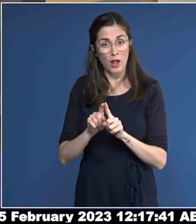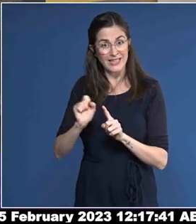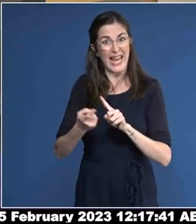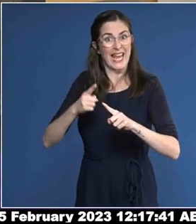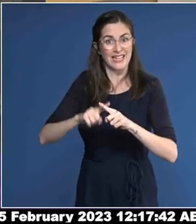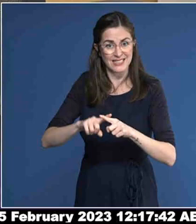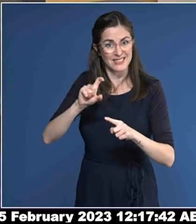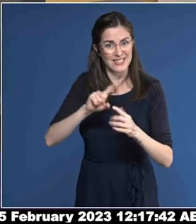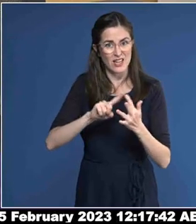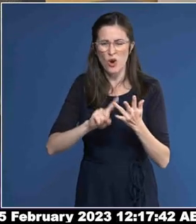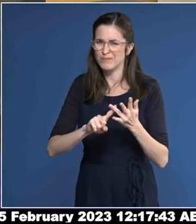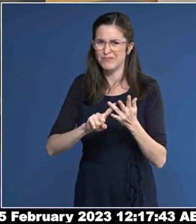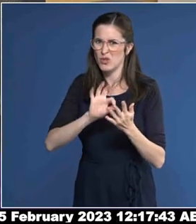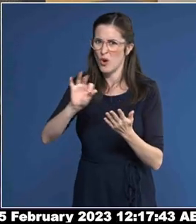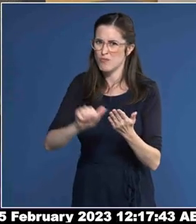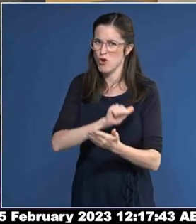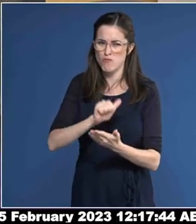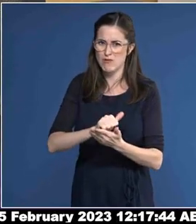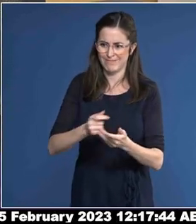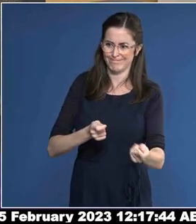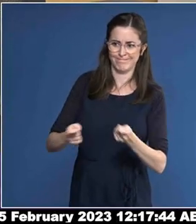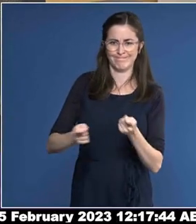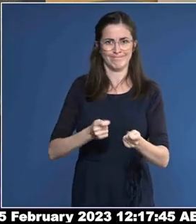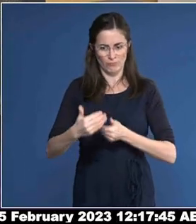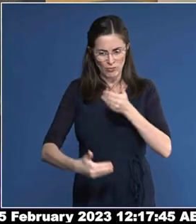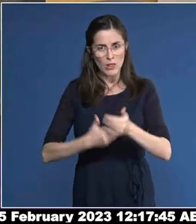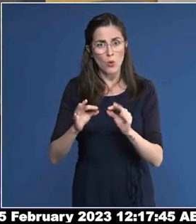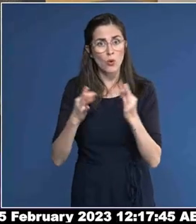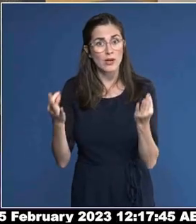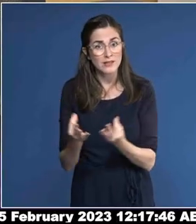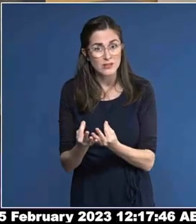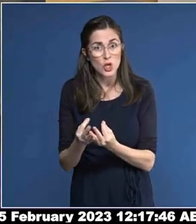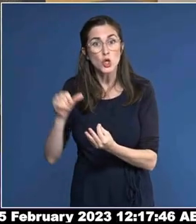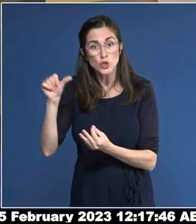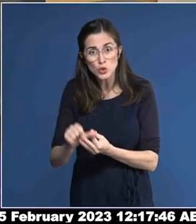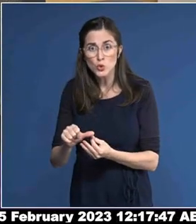inappropriate for an organisation dedicated to the provision of disability services.